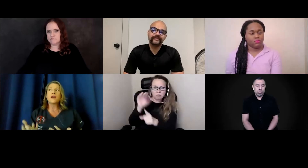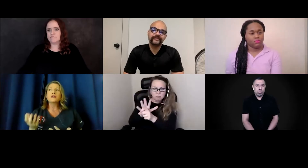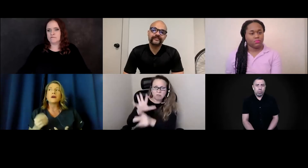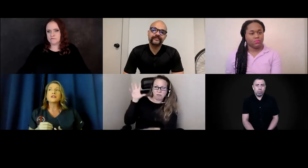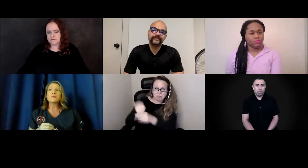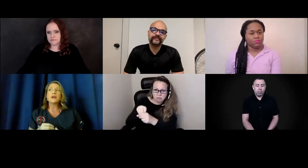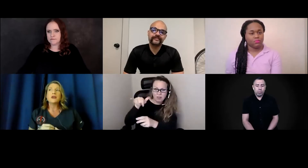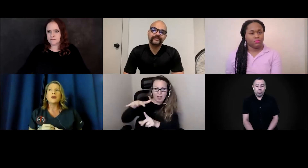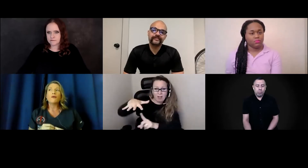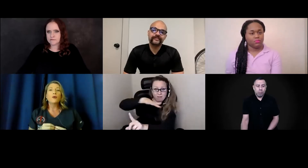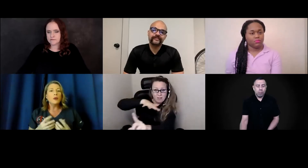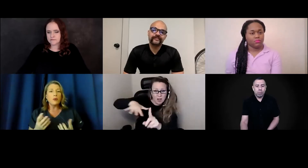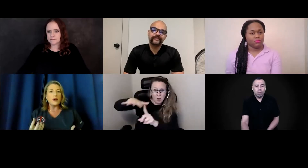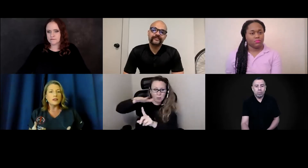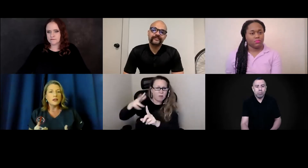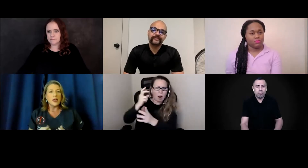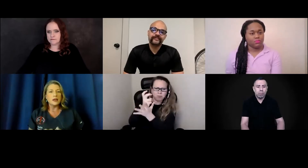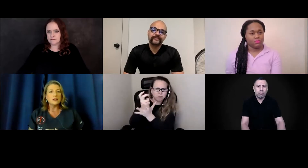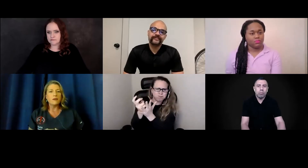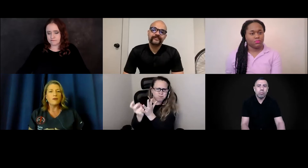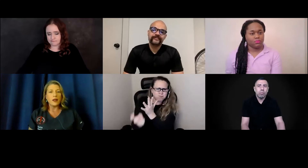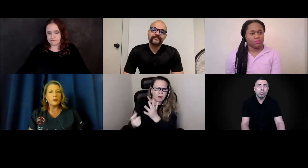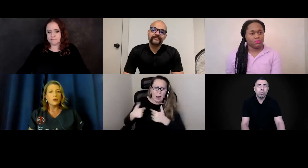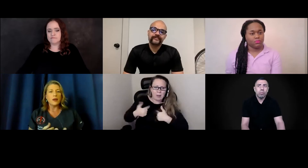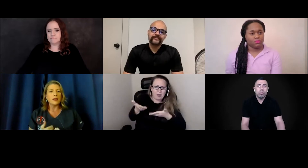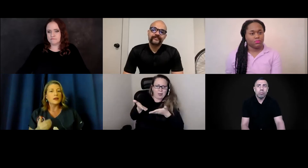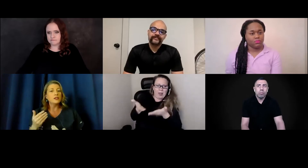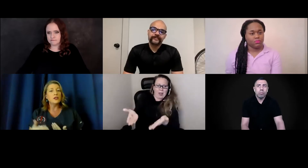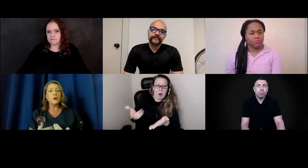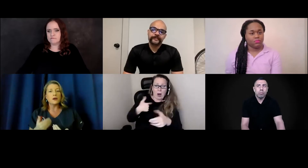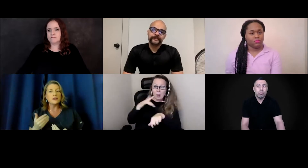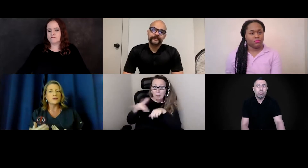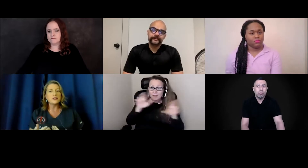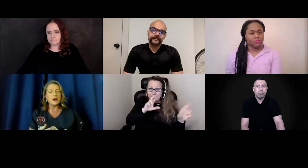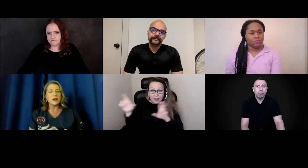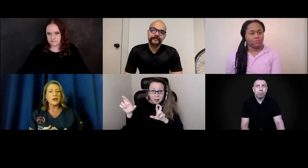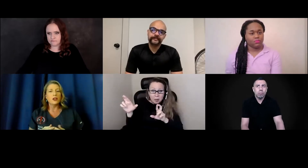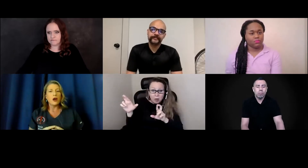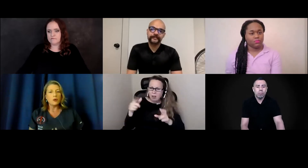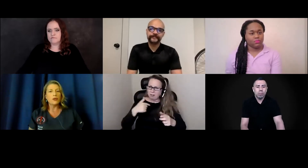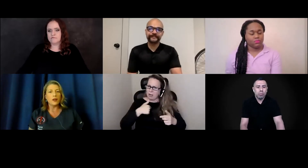ourselves to be fully present and available and continue our self-study, along with the